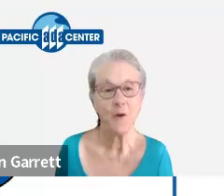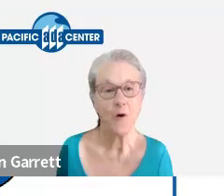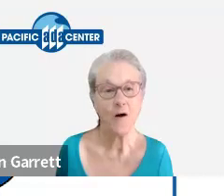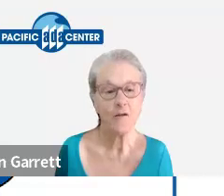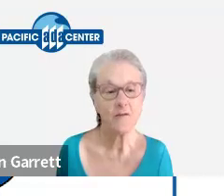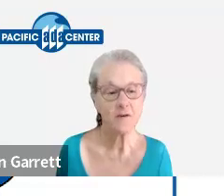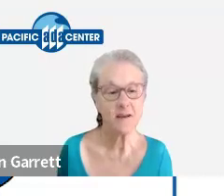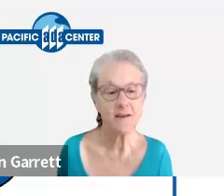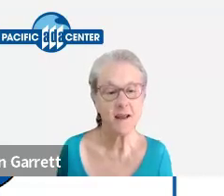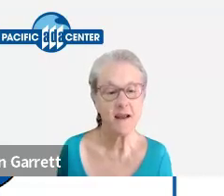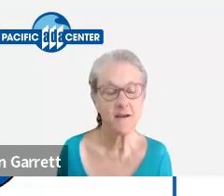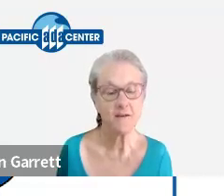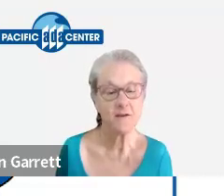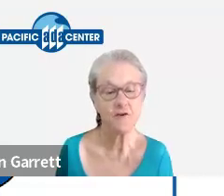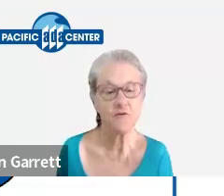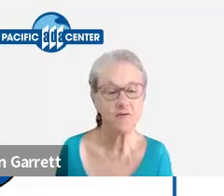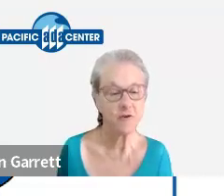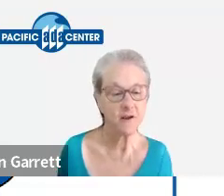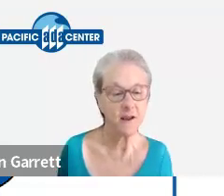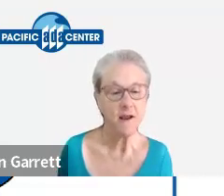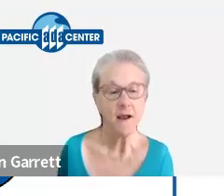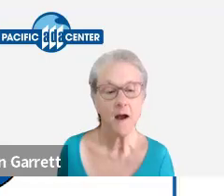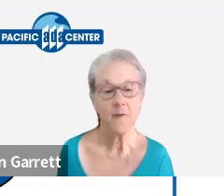You know, all of those things, they had to do differently.